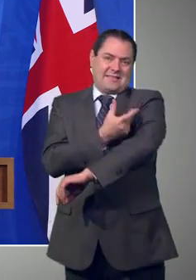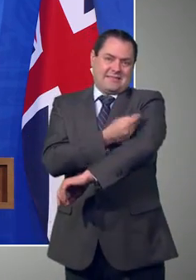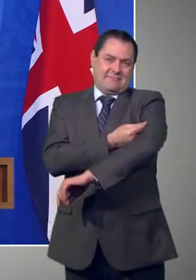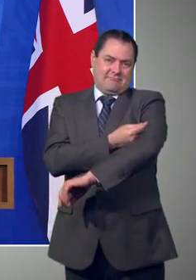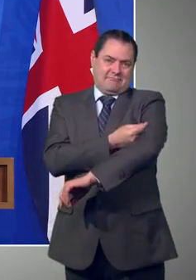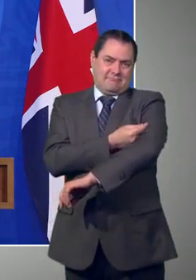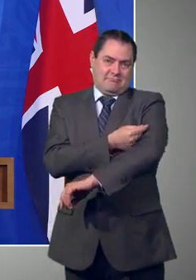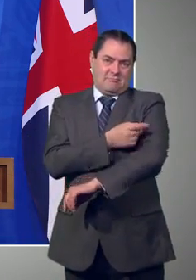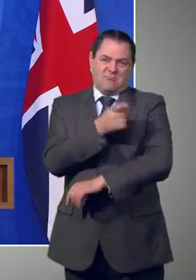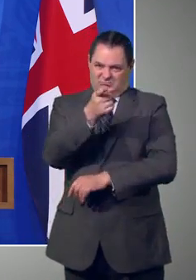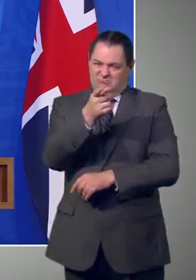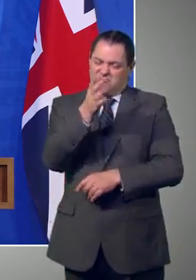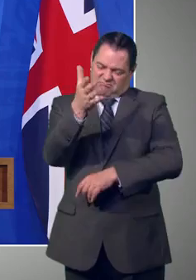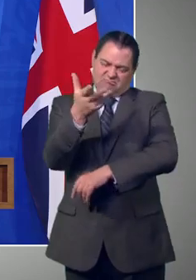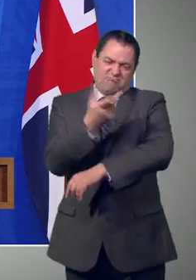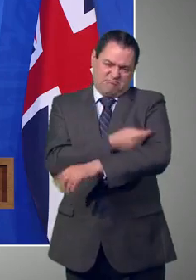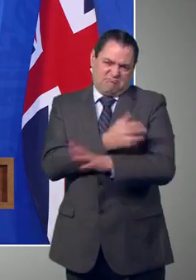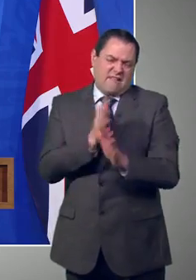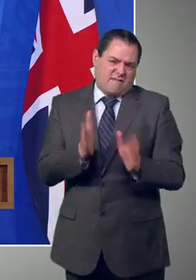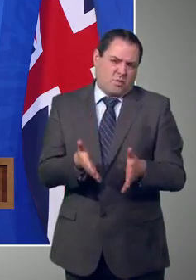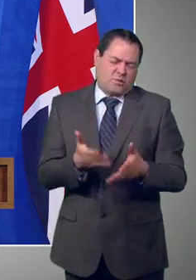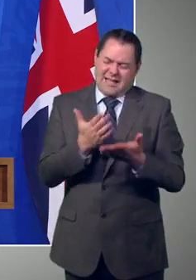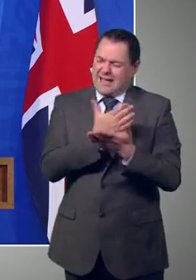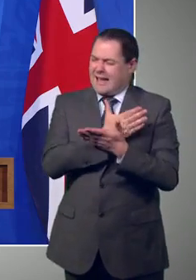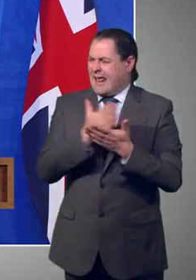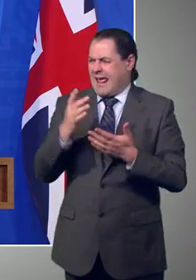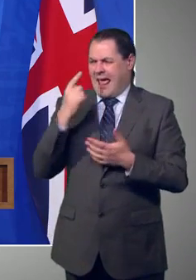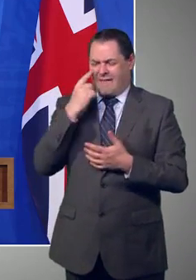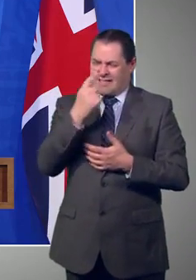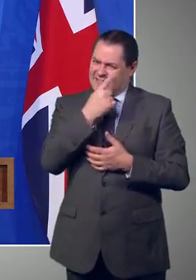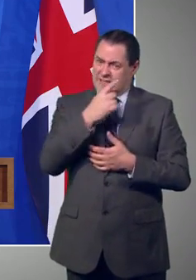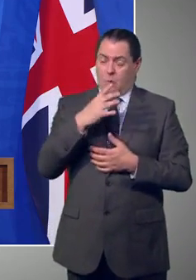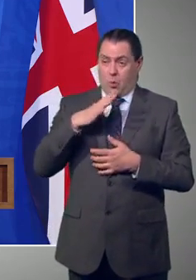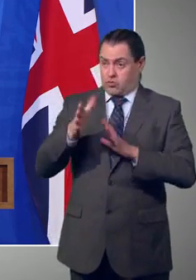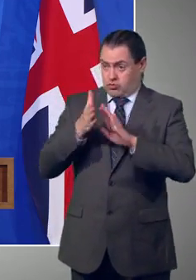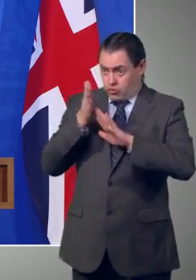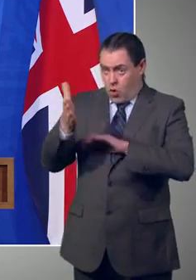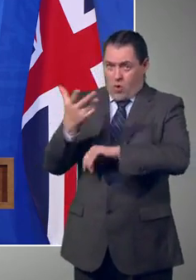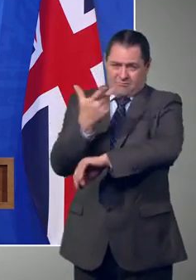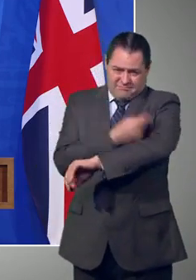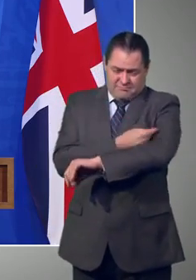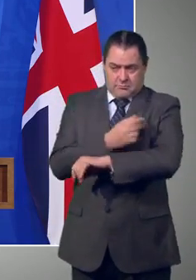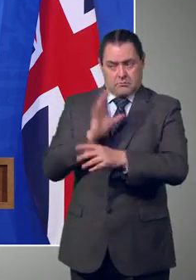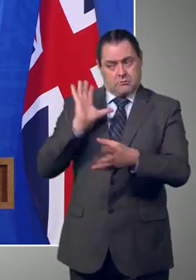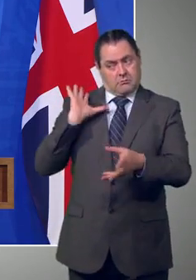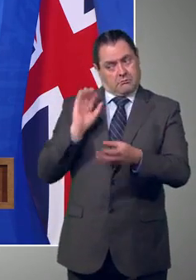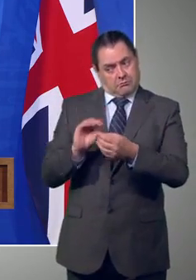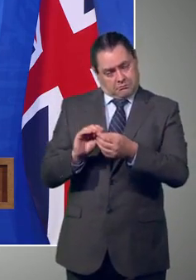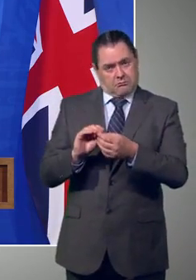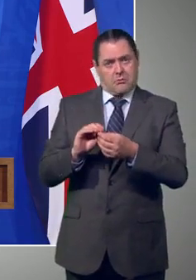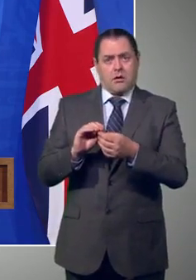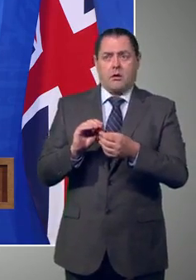never been stronger and we're putting jabs into arms as quickly as humanly possible